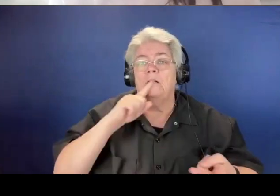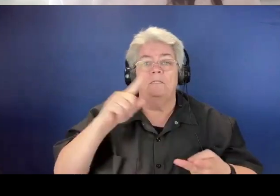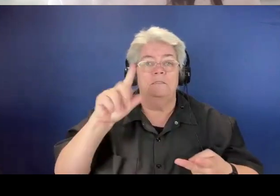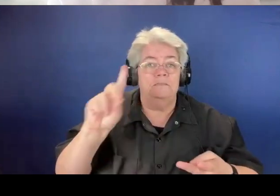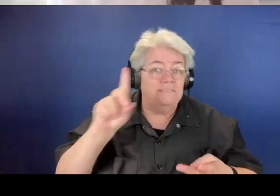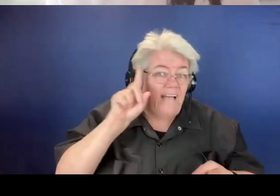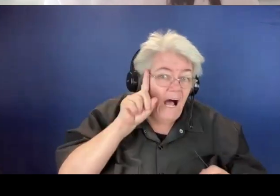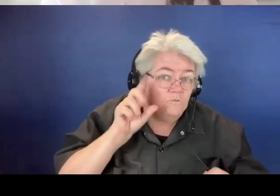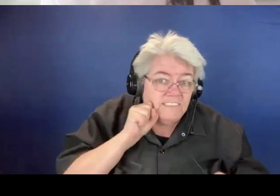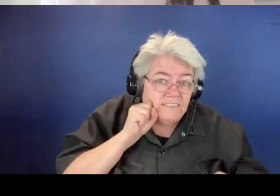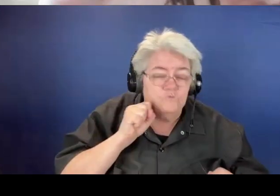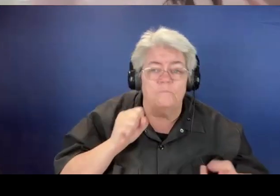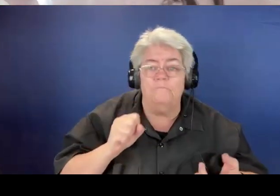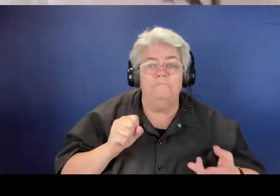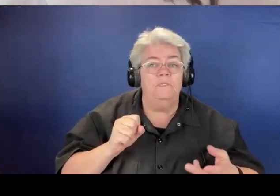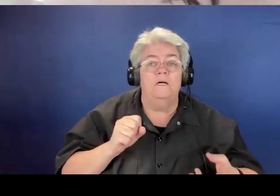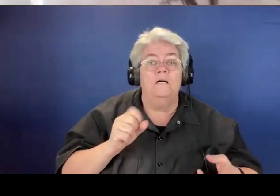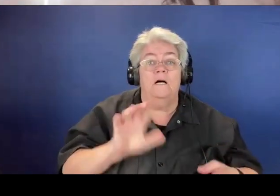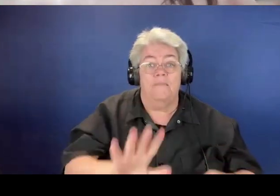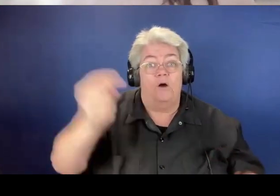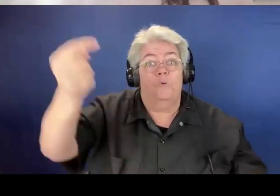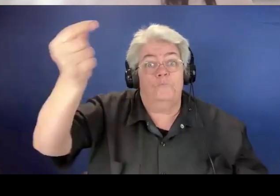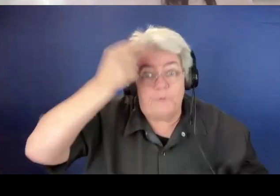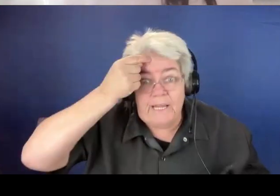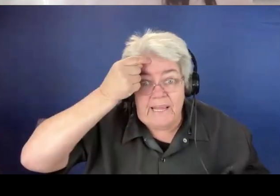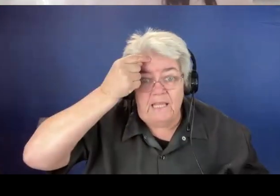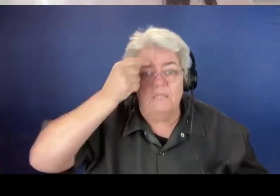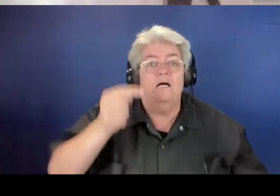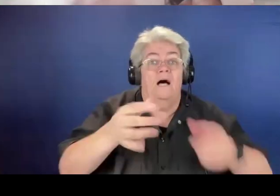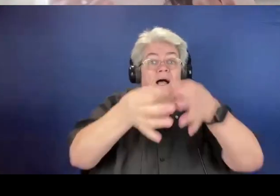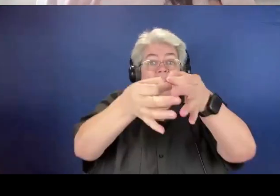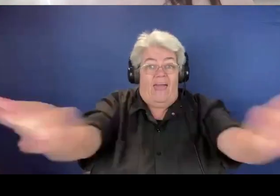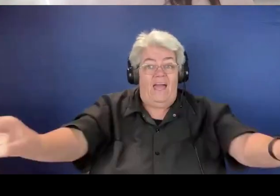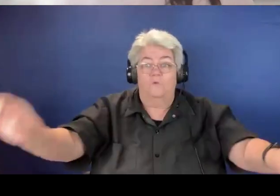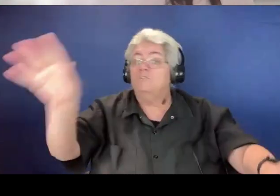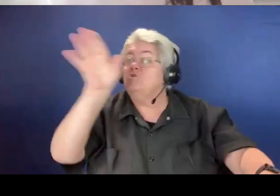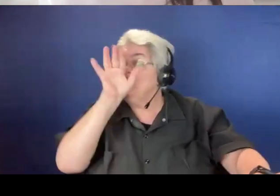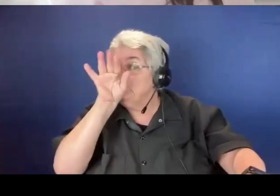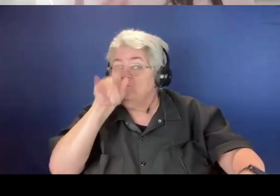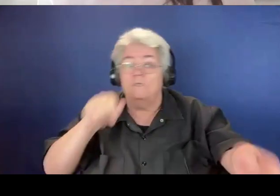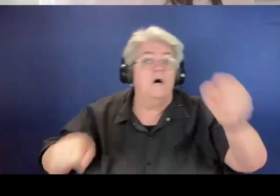They are able to learn two or more spoken languages to the degree to which